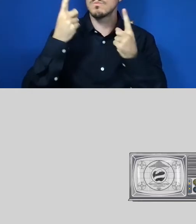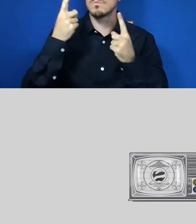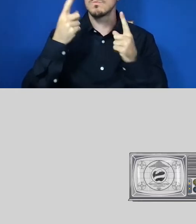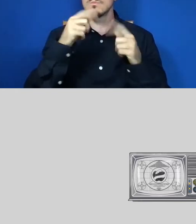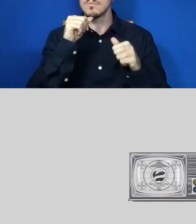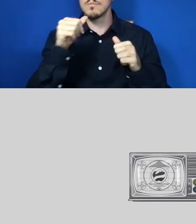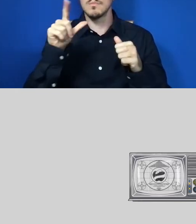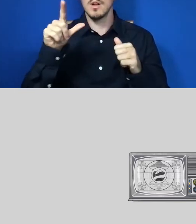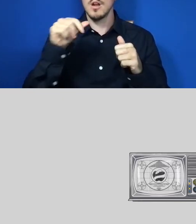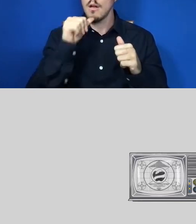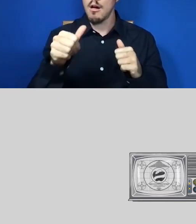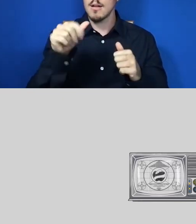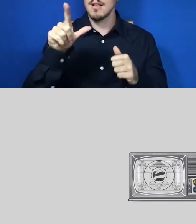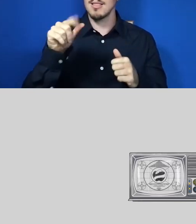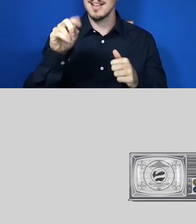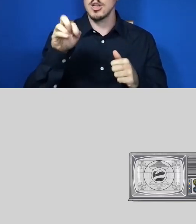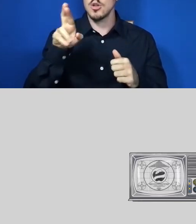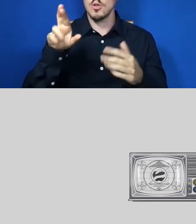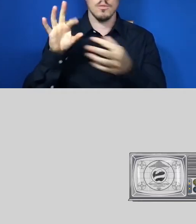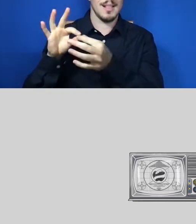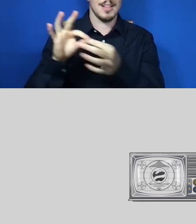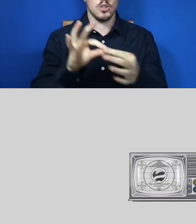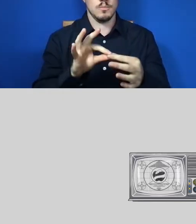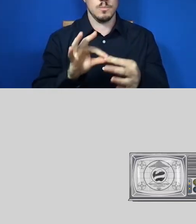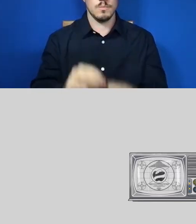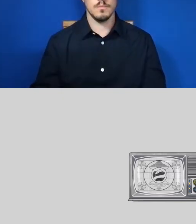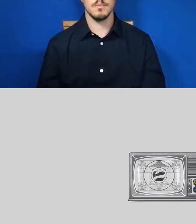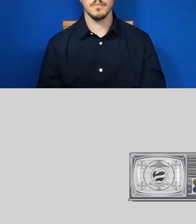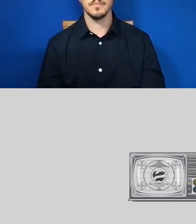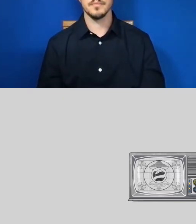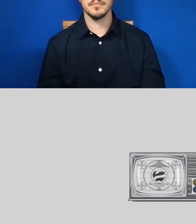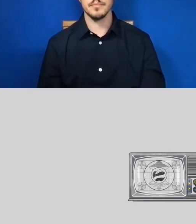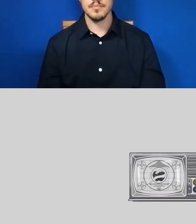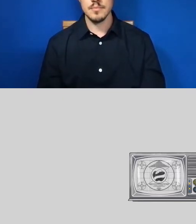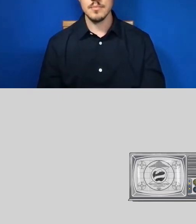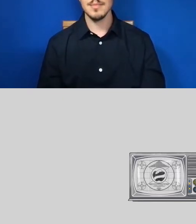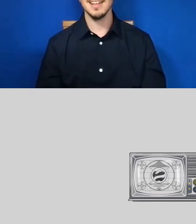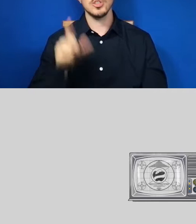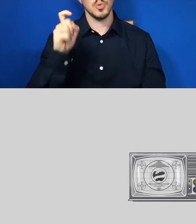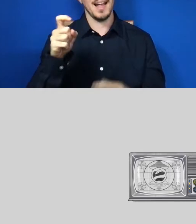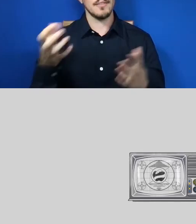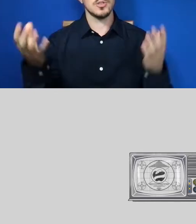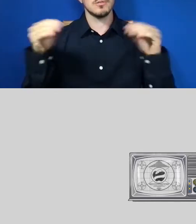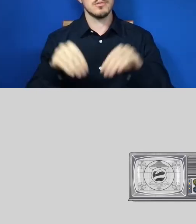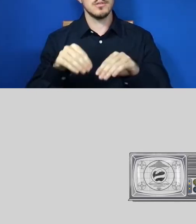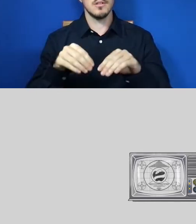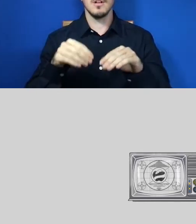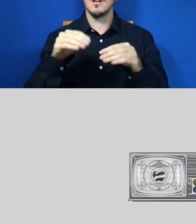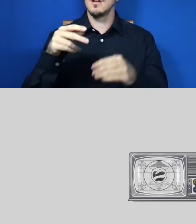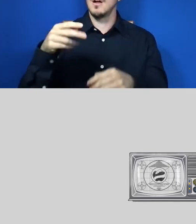non-linear relationships. When we compile our model, we need to pass in the optimizer and the loss function.